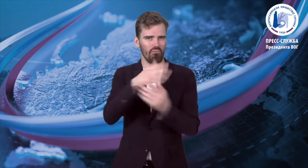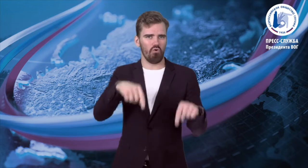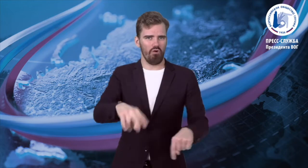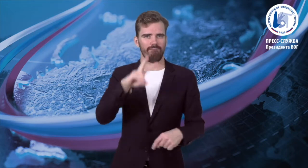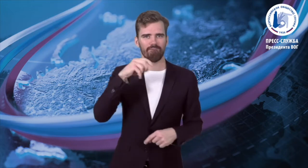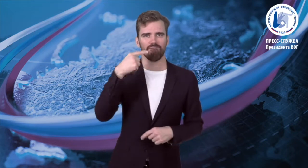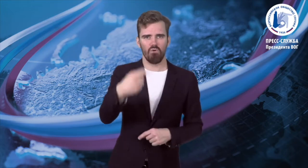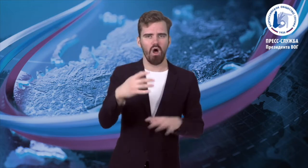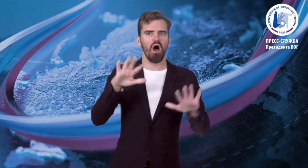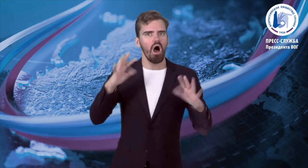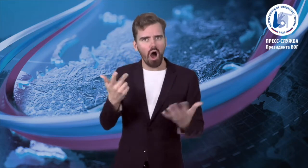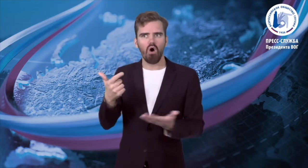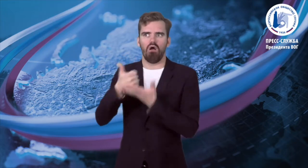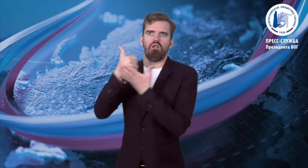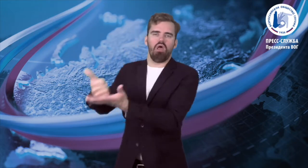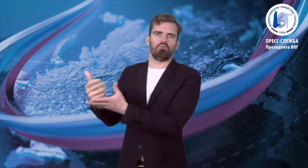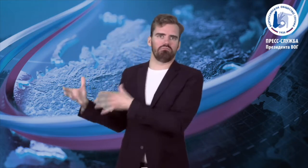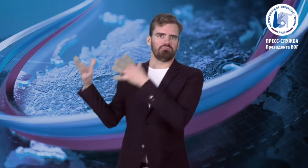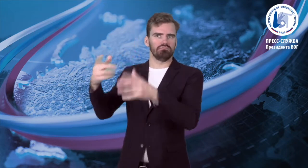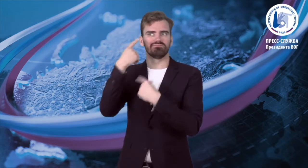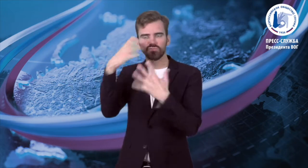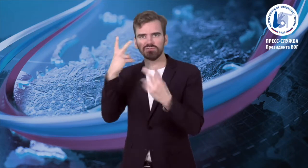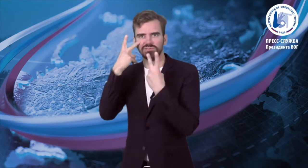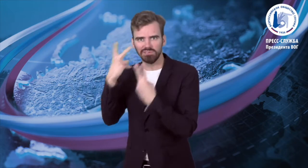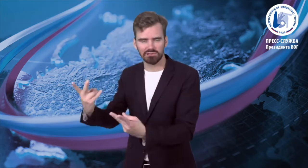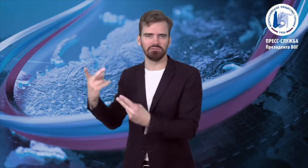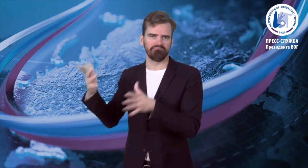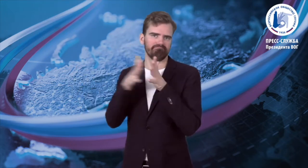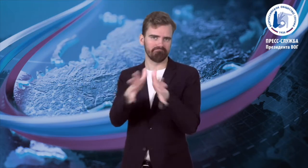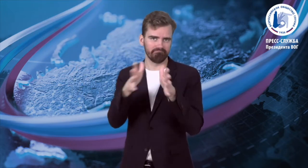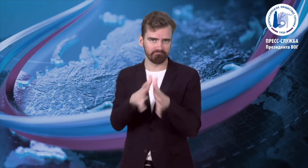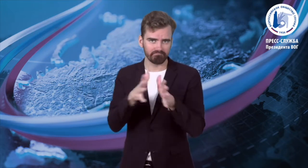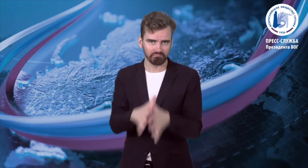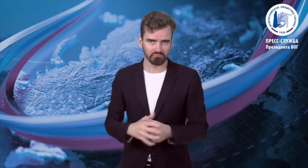how they managed to escape.